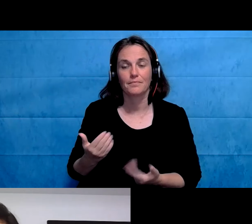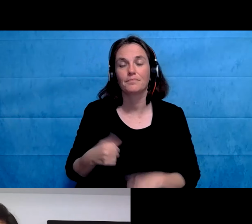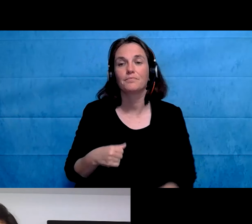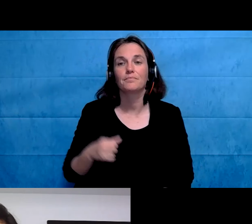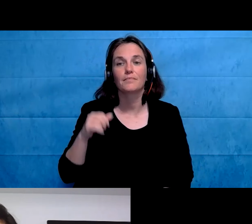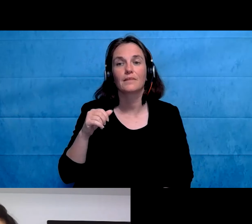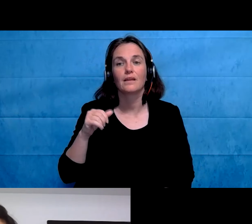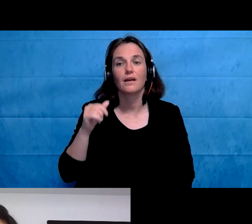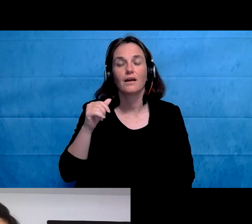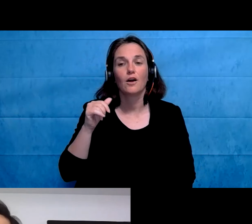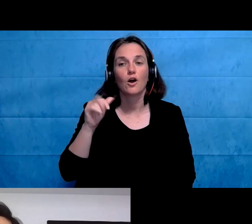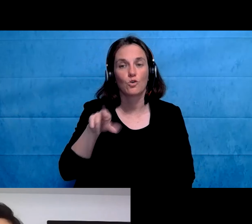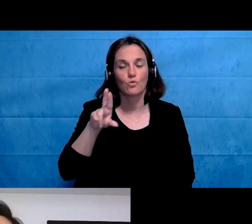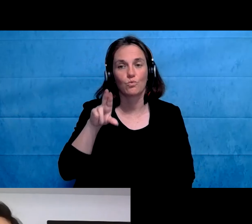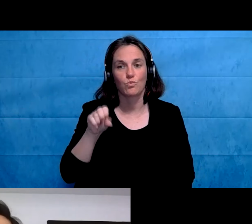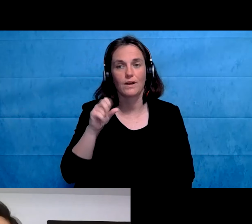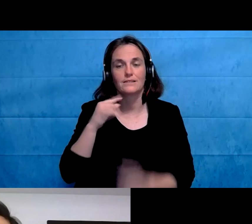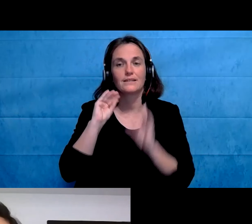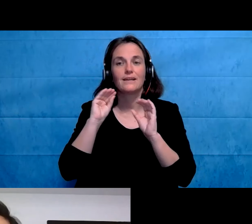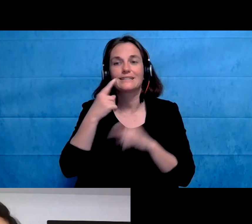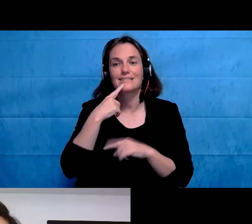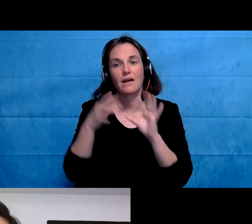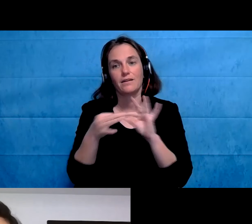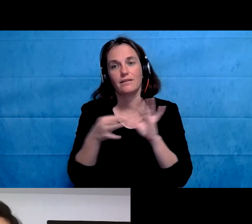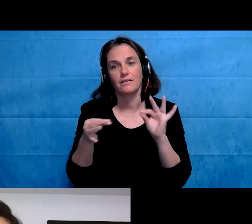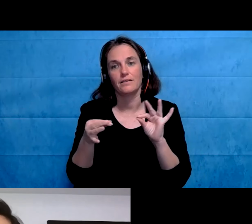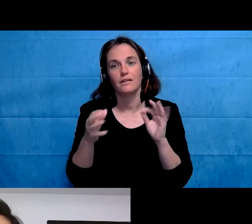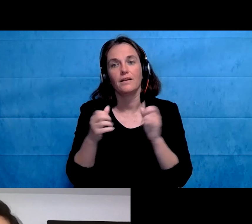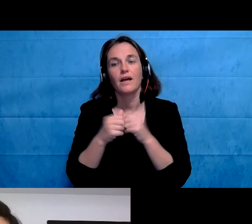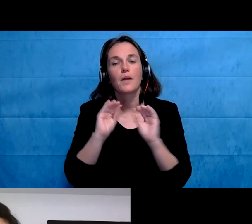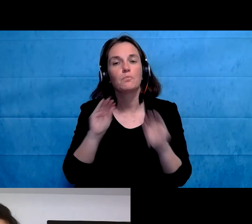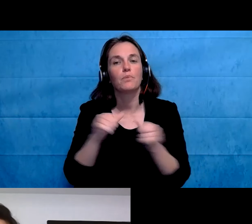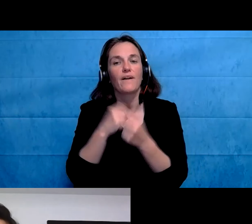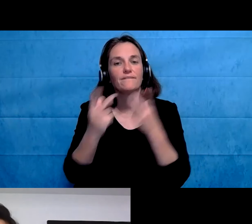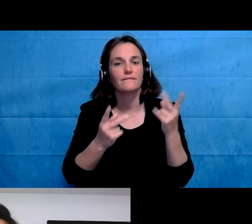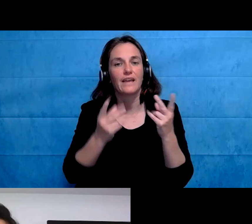under both visit and accessibility so that people..." I think that's great when we're talking